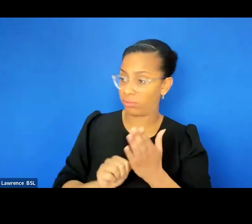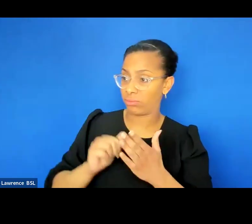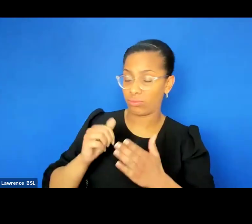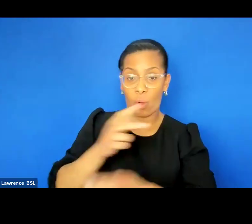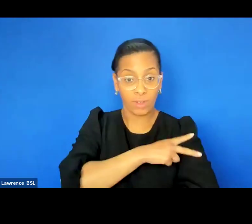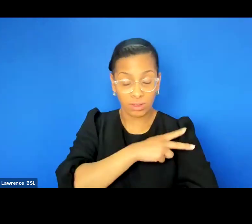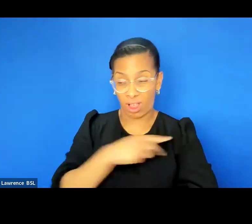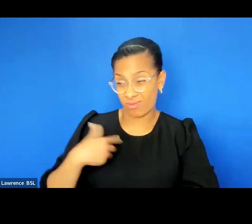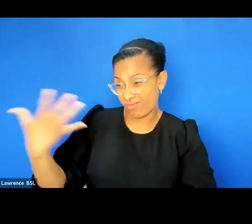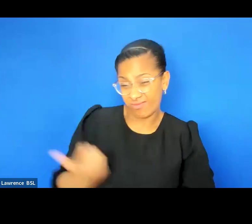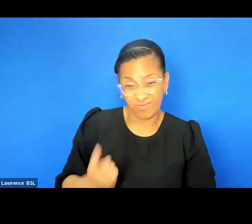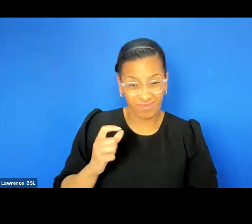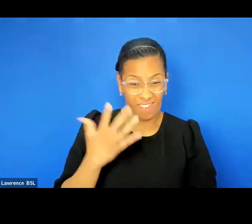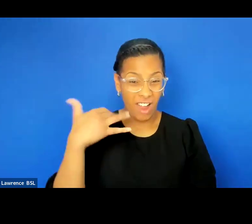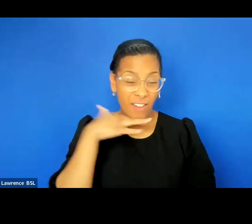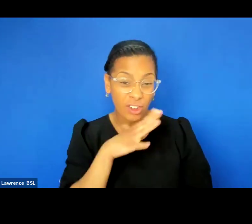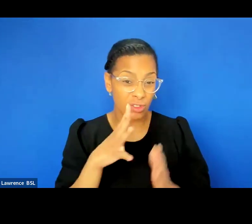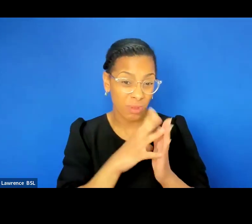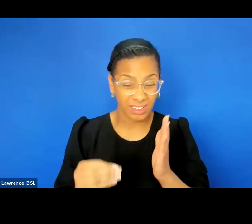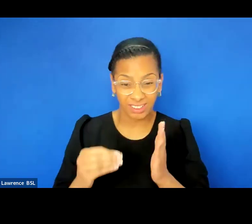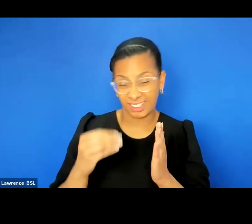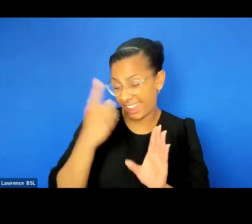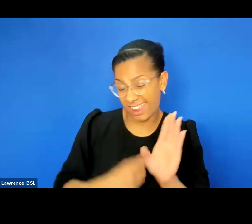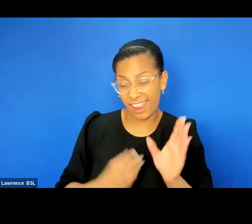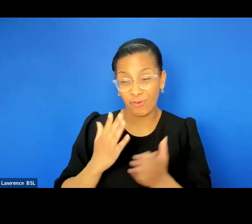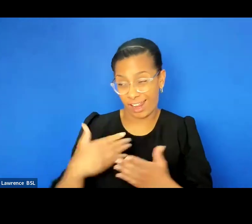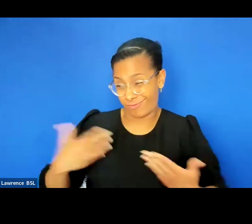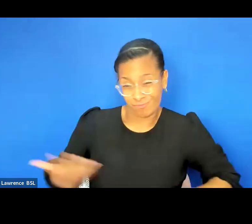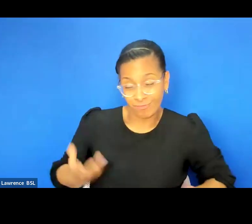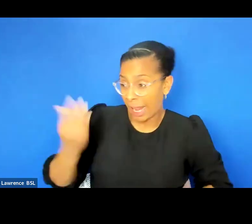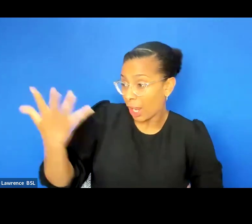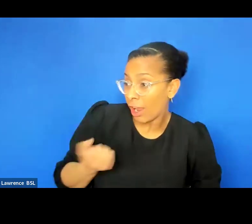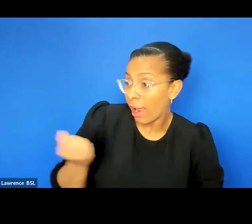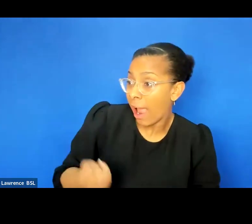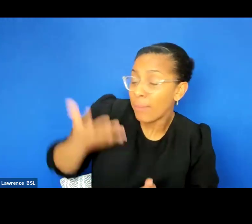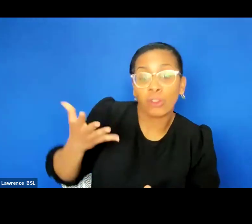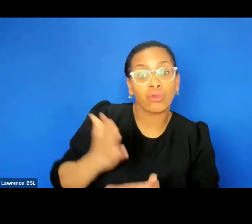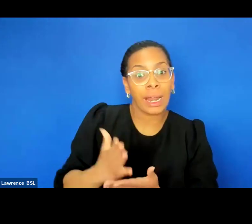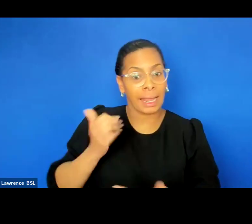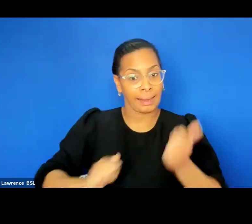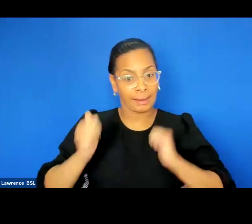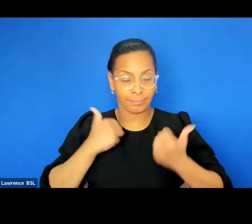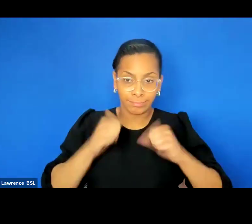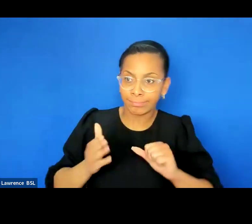I made. I got to work. I saw the UN flag. I might have cried again. Took my business card. I felt so proud. Sent it to my dad.